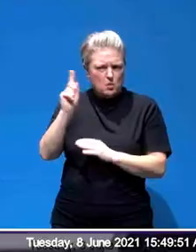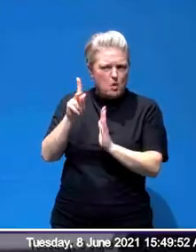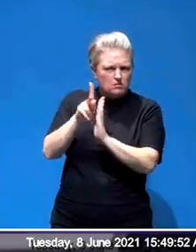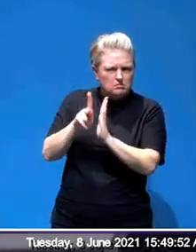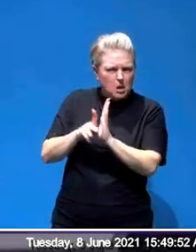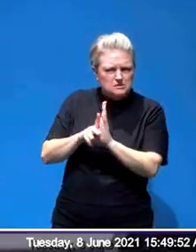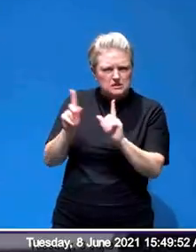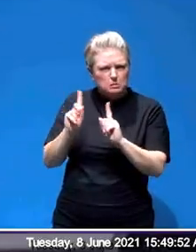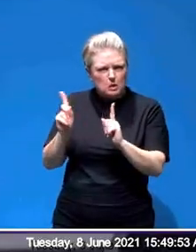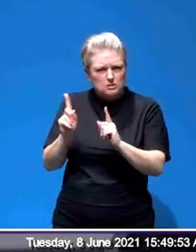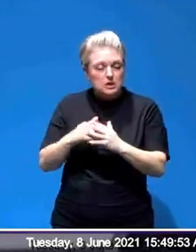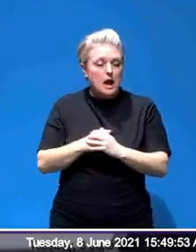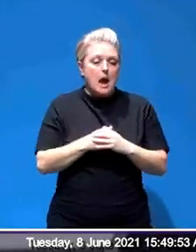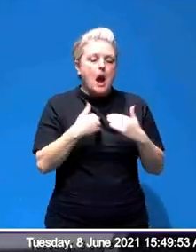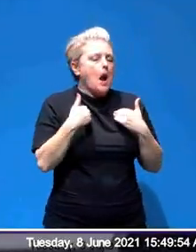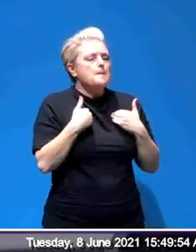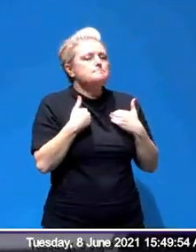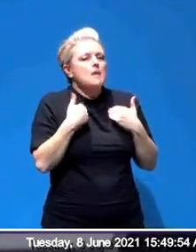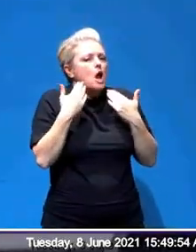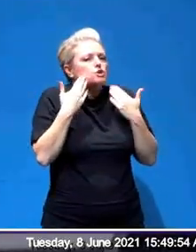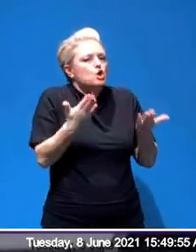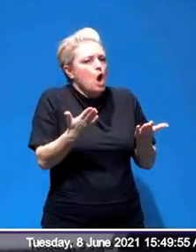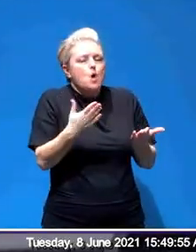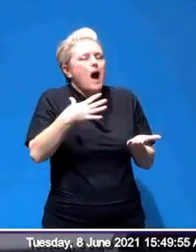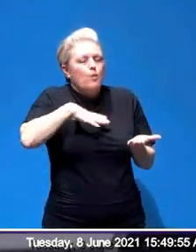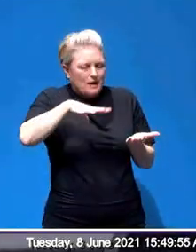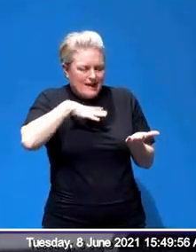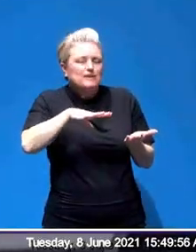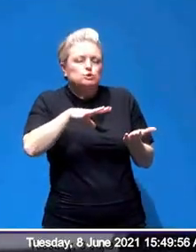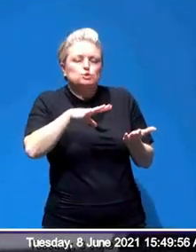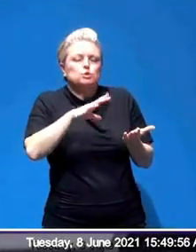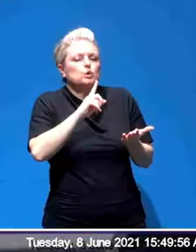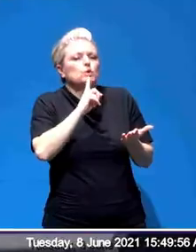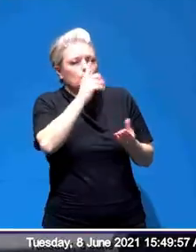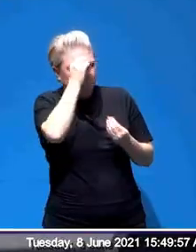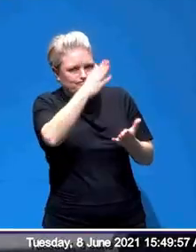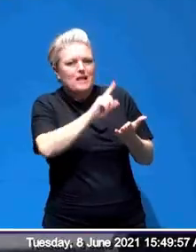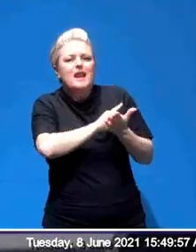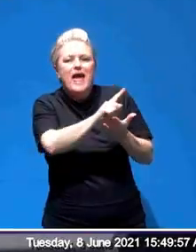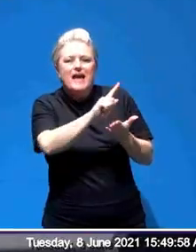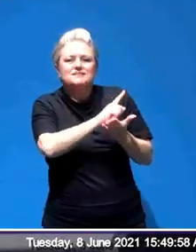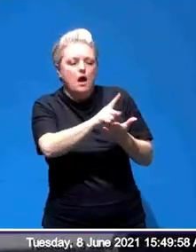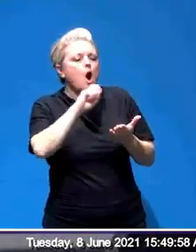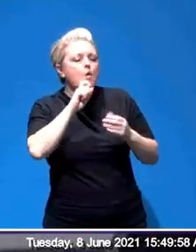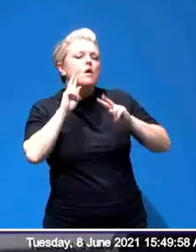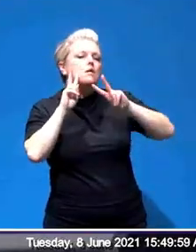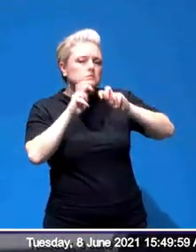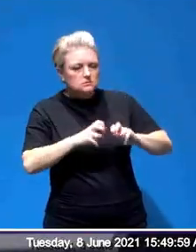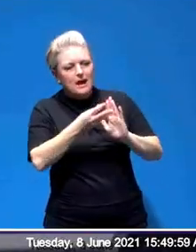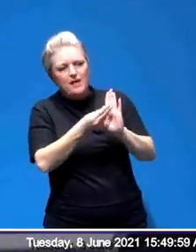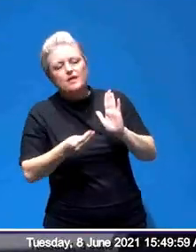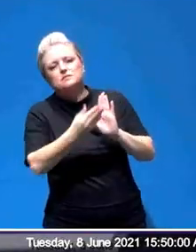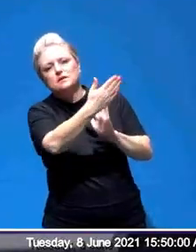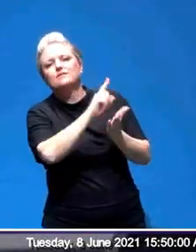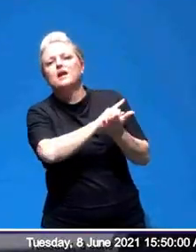I'm unaware of any organisational policy that would suggest to remove any